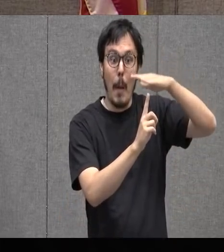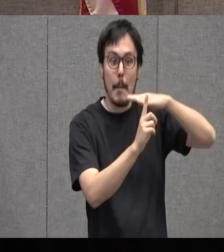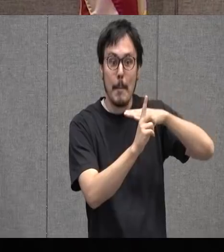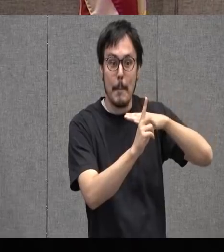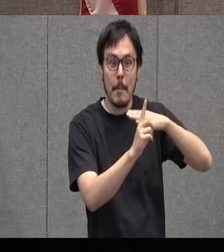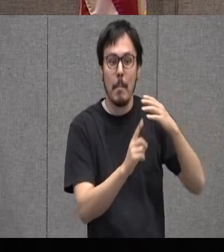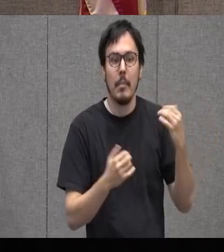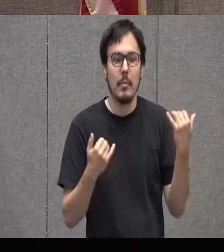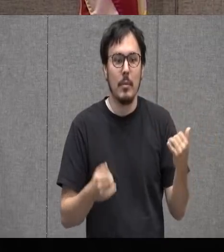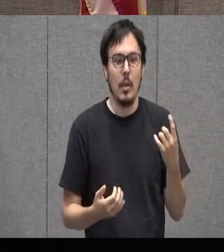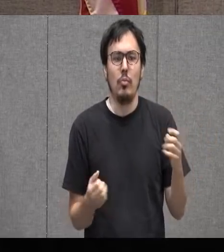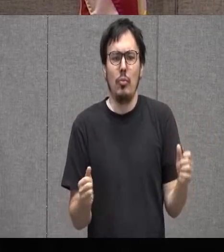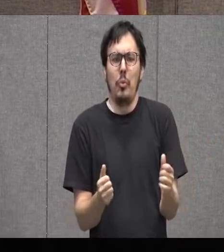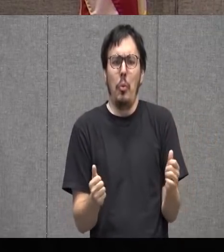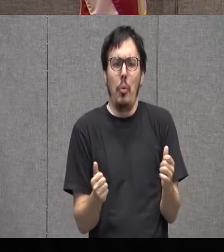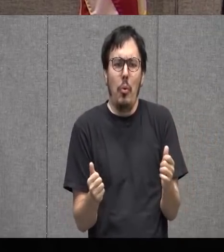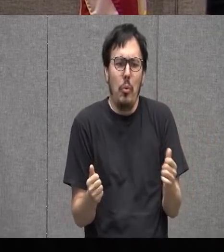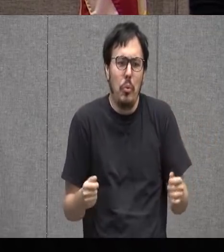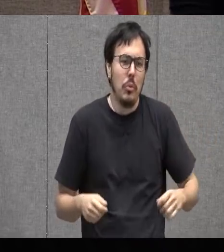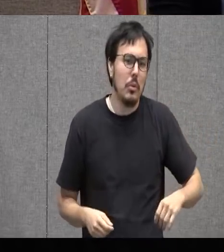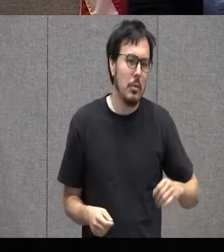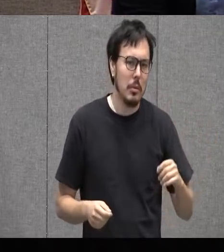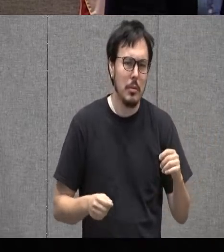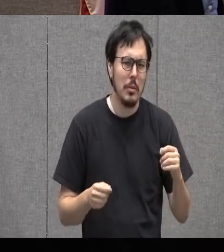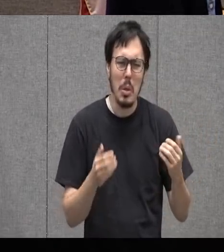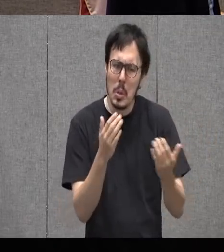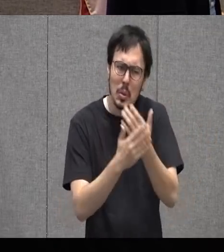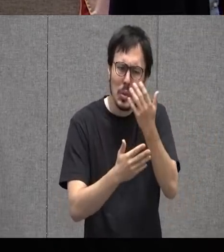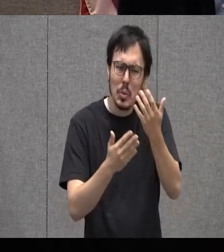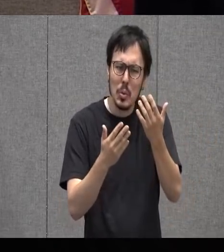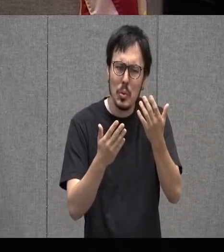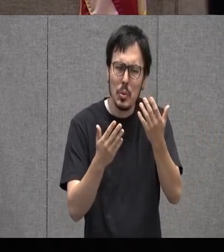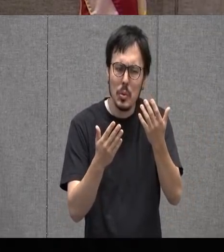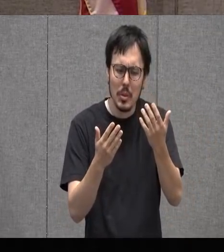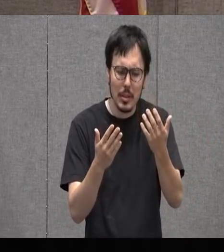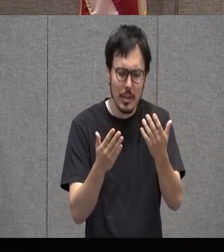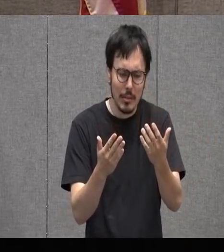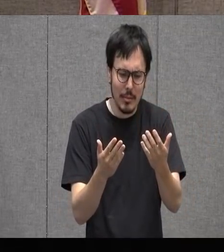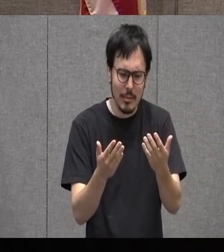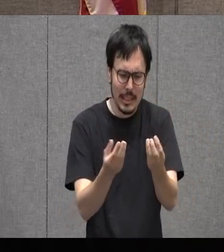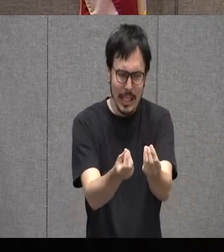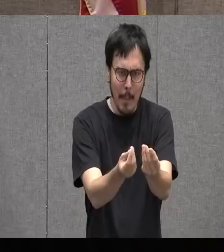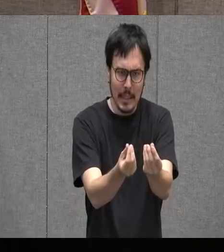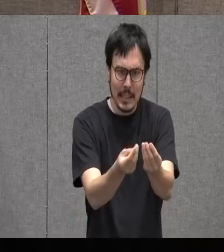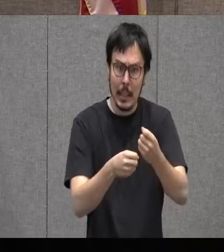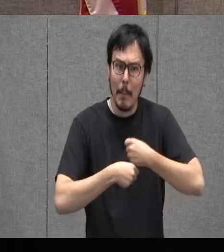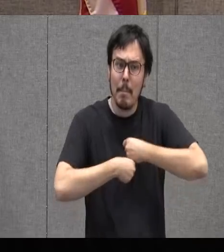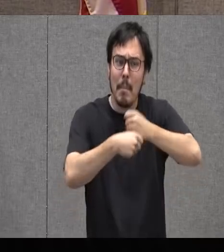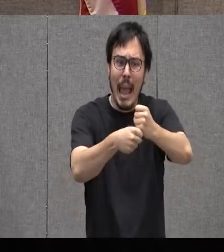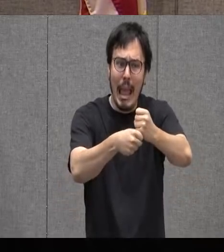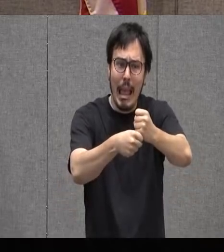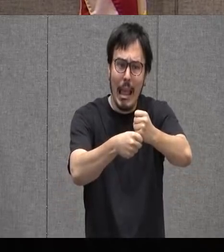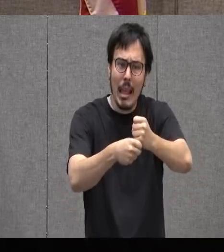So, when did I make a new substance? And so how do we know when we've made a new substance